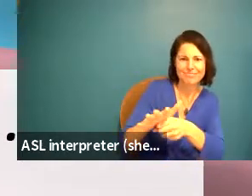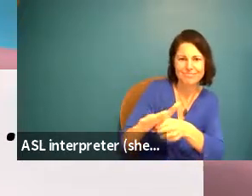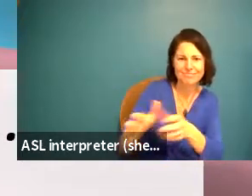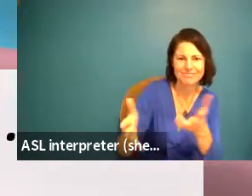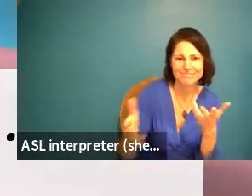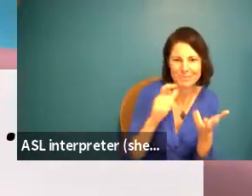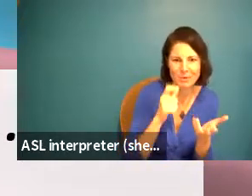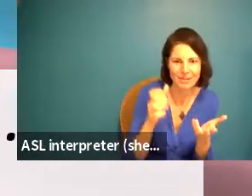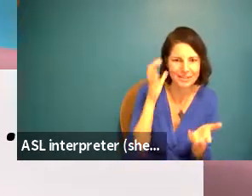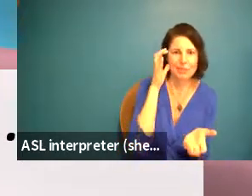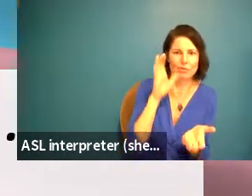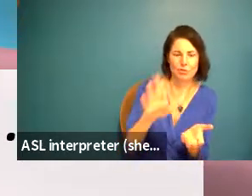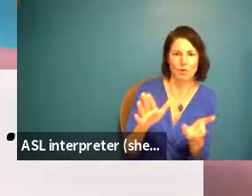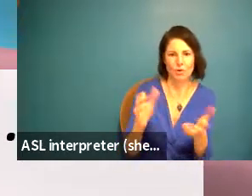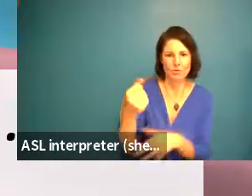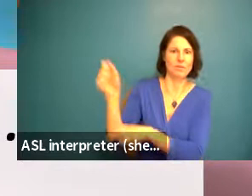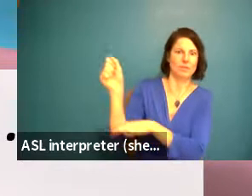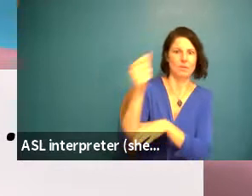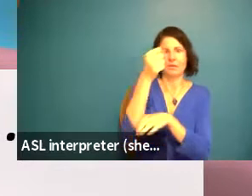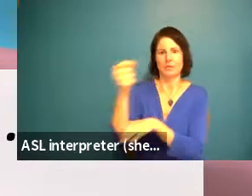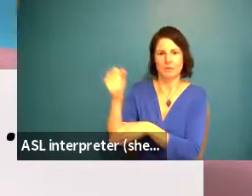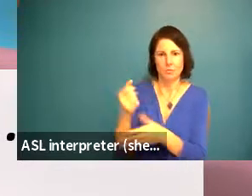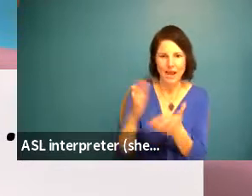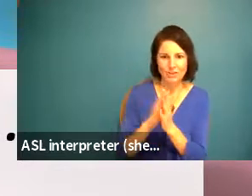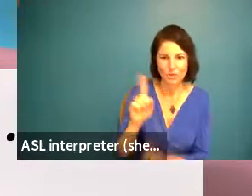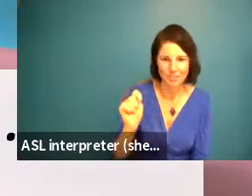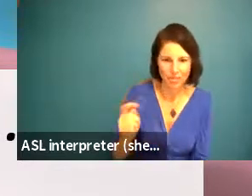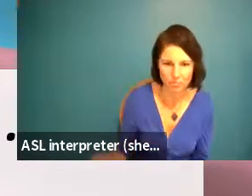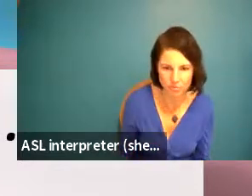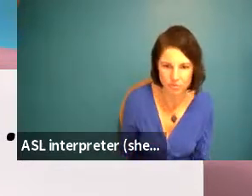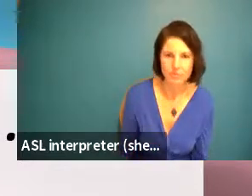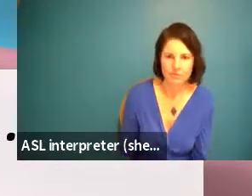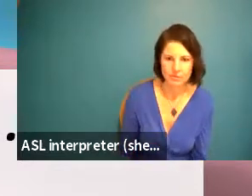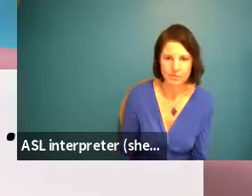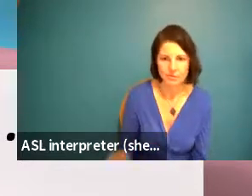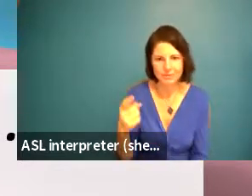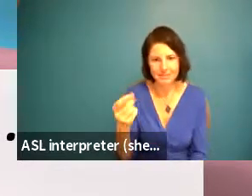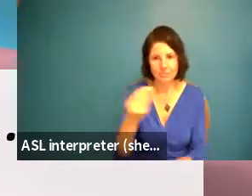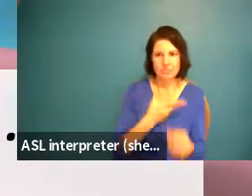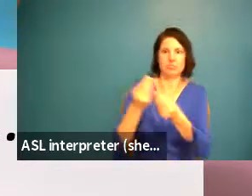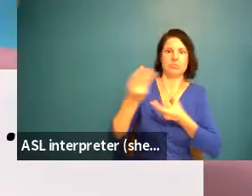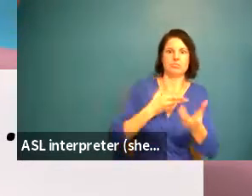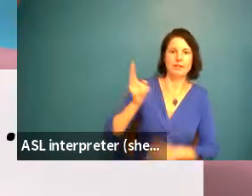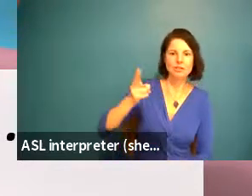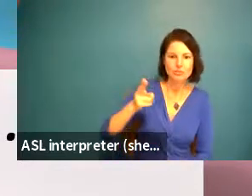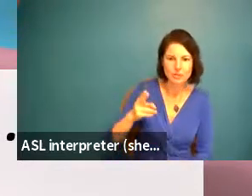to hear. When we're just asking you where the restroom is, we don't need to hear all about your history as a trans ally. It's a bit